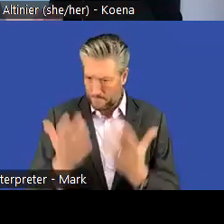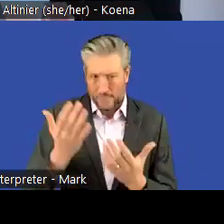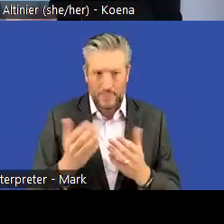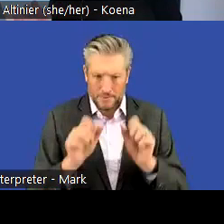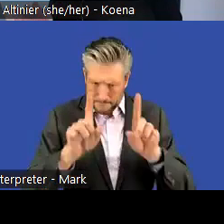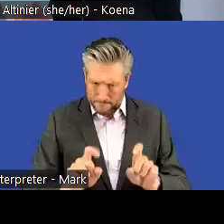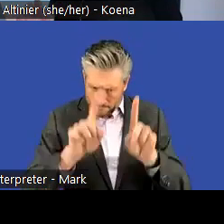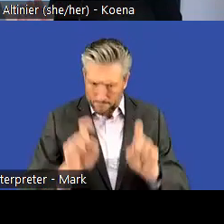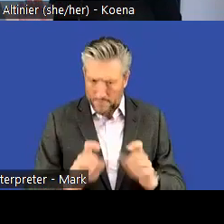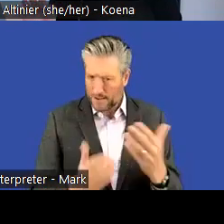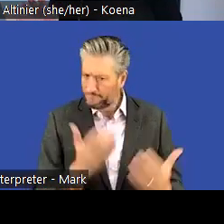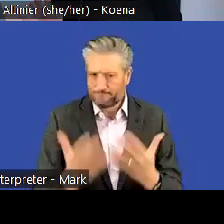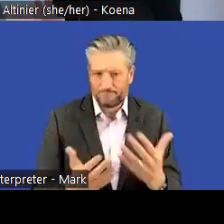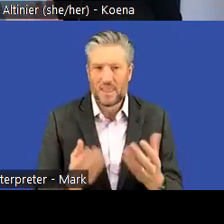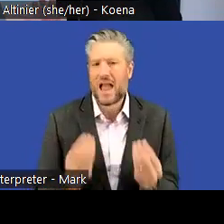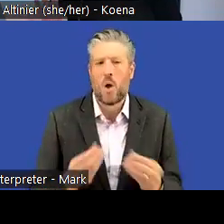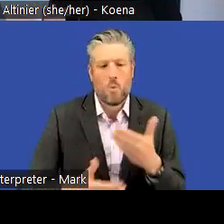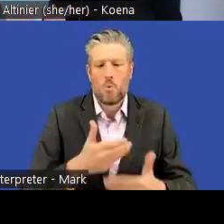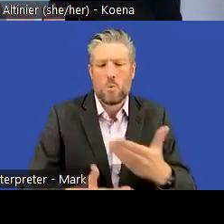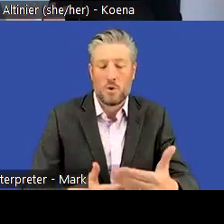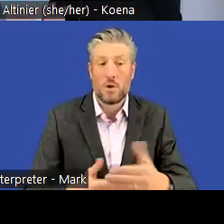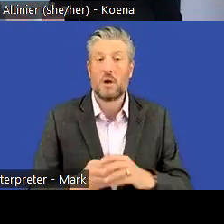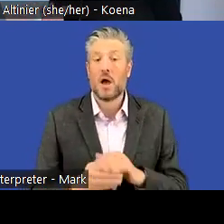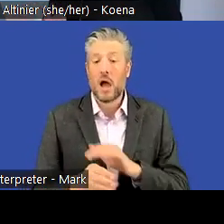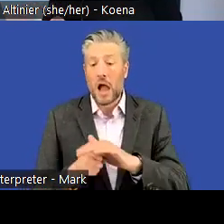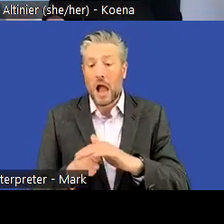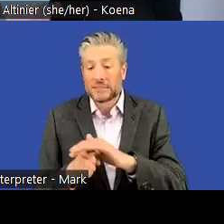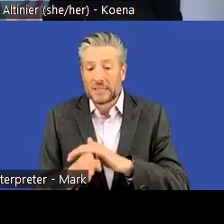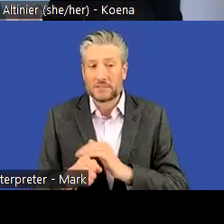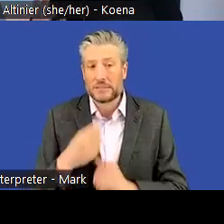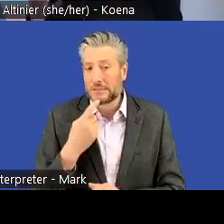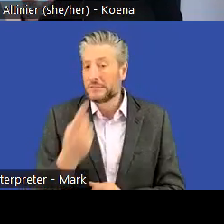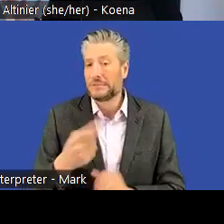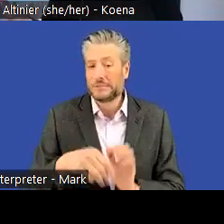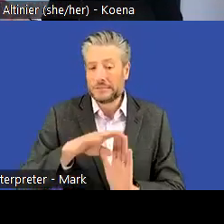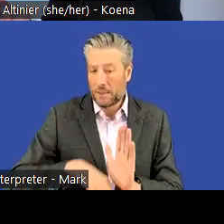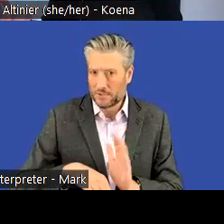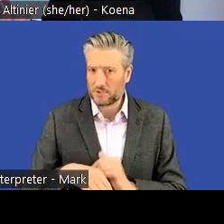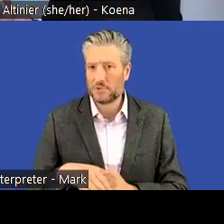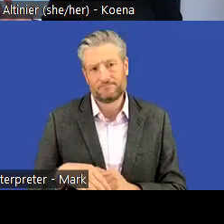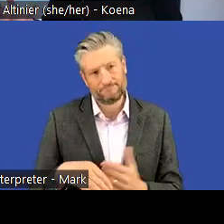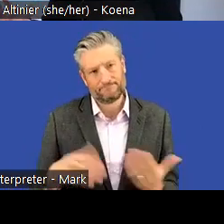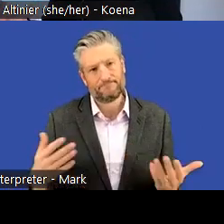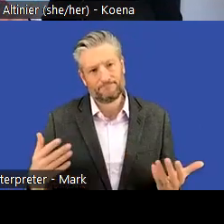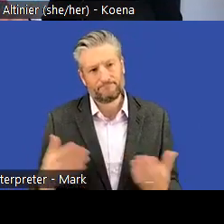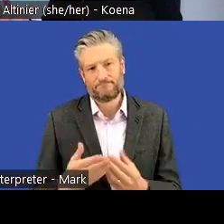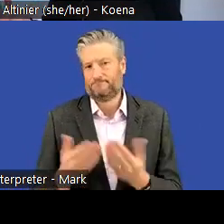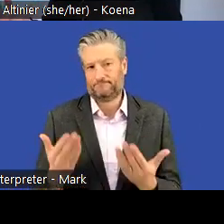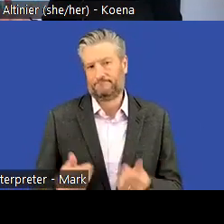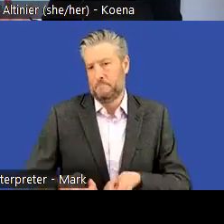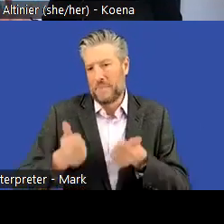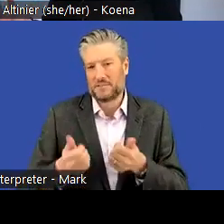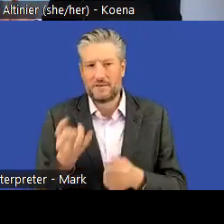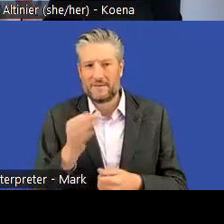In the Accessibility Statement, we should use the global score, but to improve the rates,